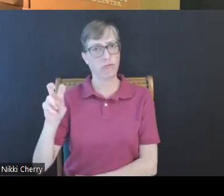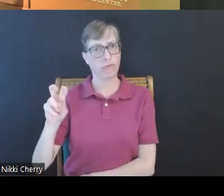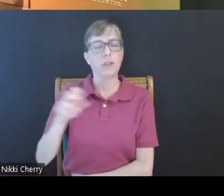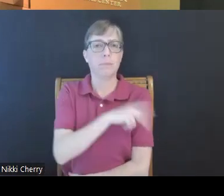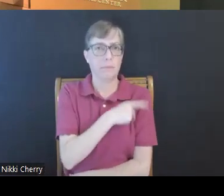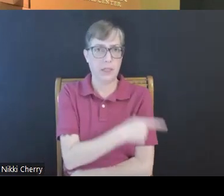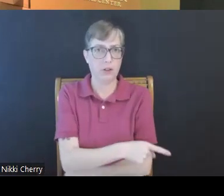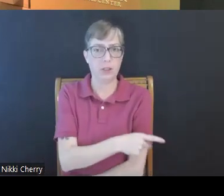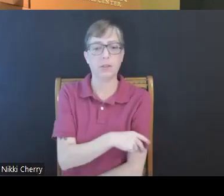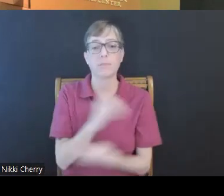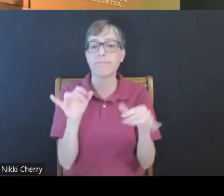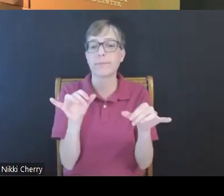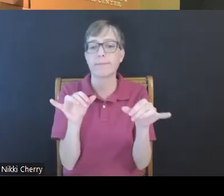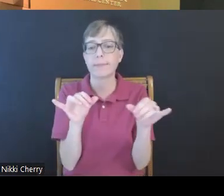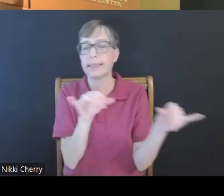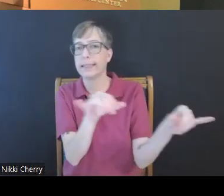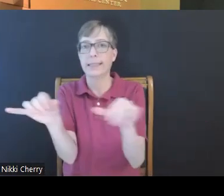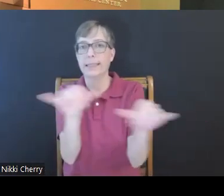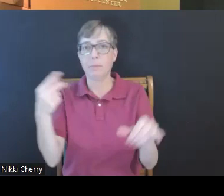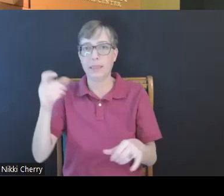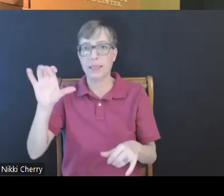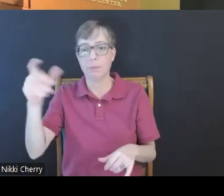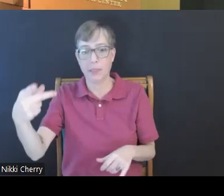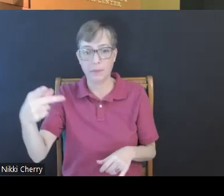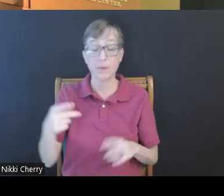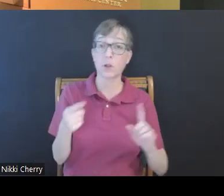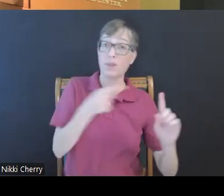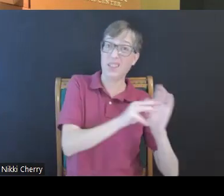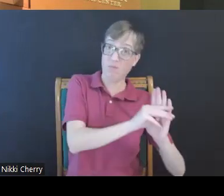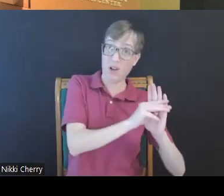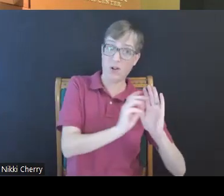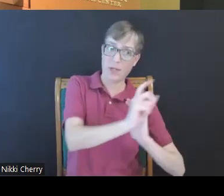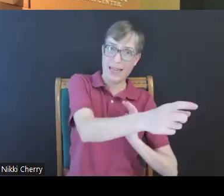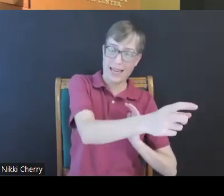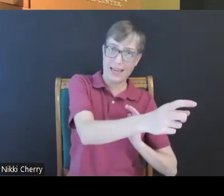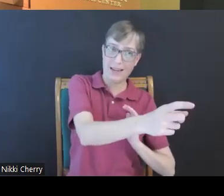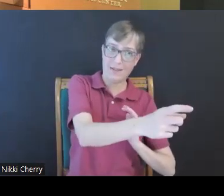gave them this model of care and the other 100 we said to the doctor your patient has depression do